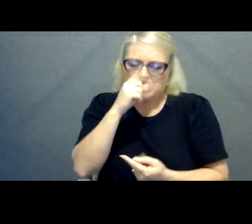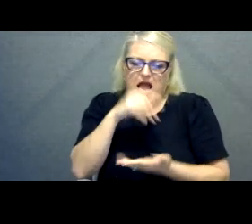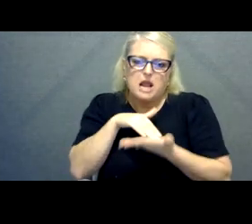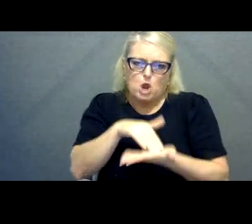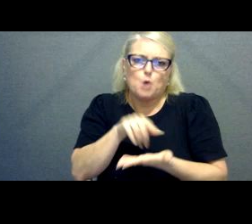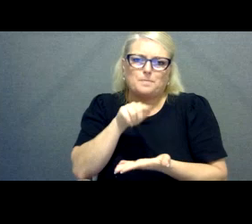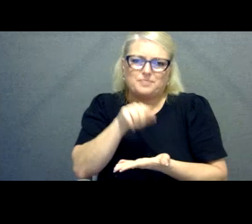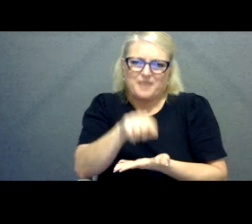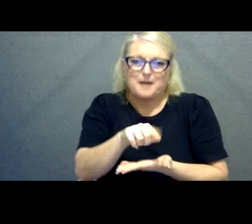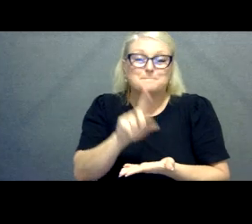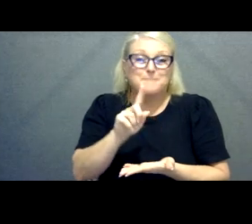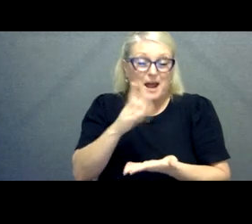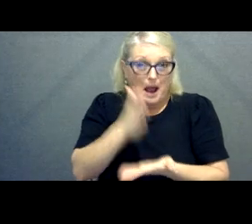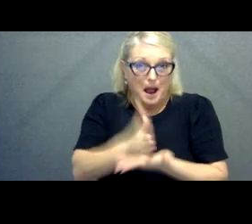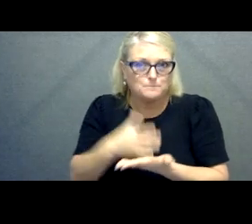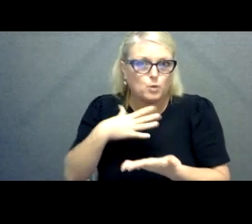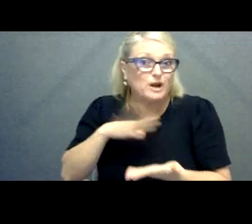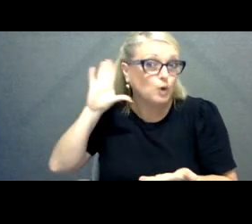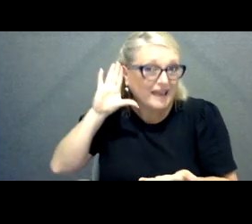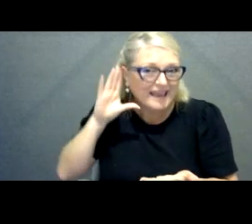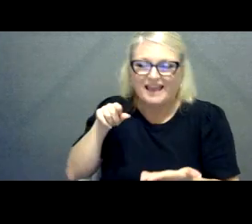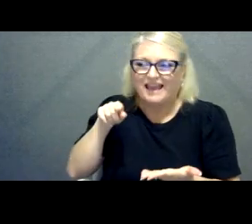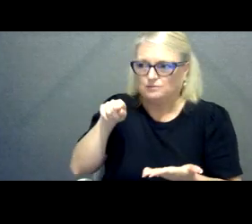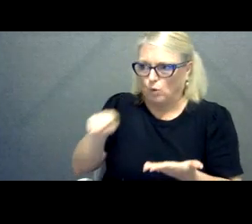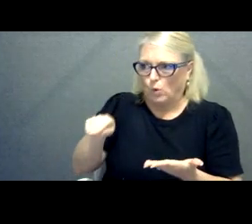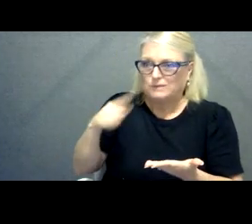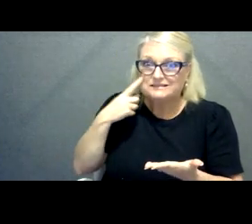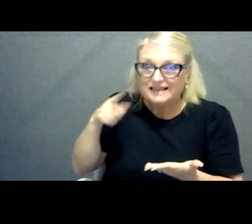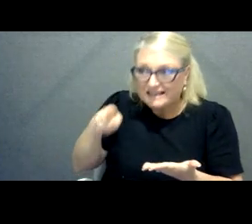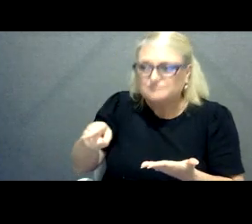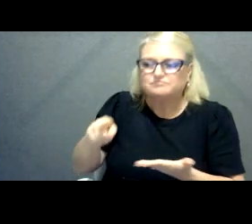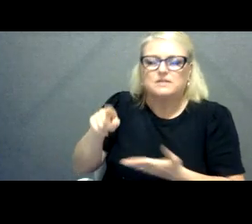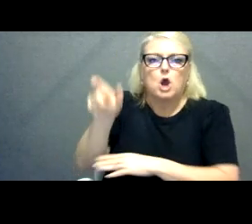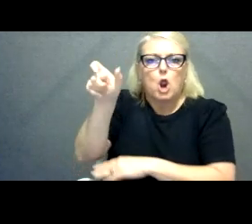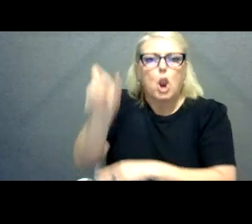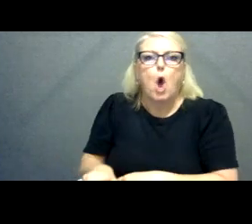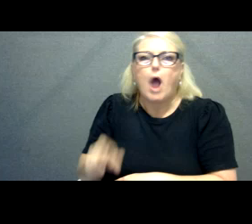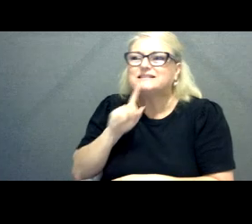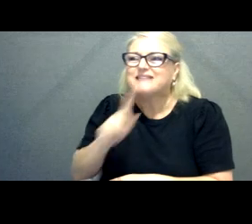us to do that yeah we can we can definitely take a verbal authority from the client and